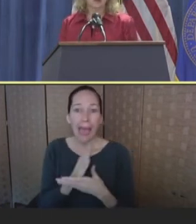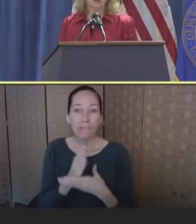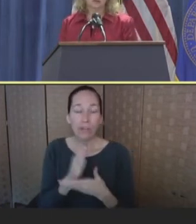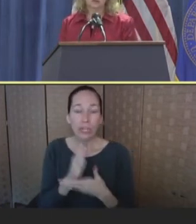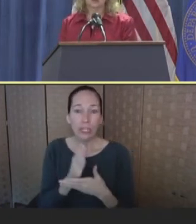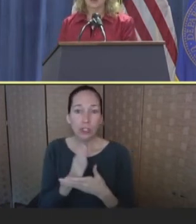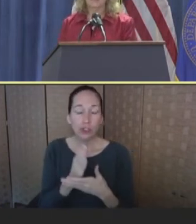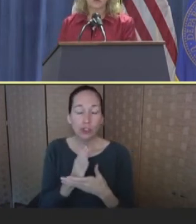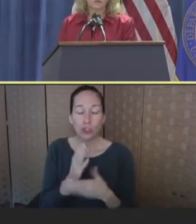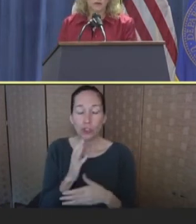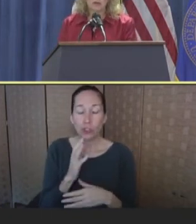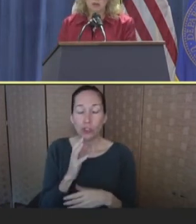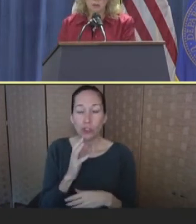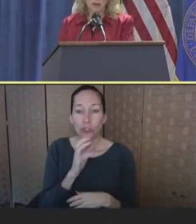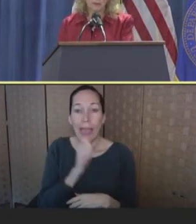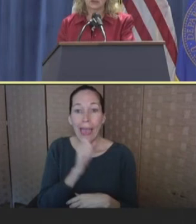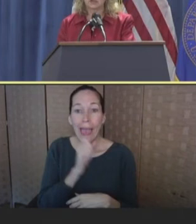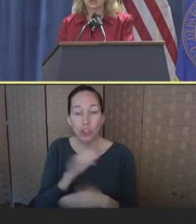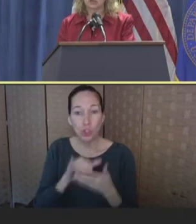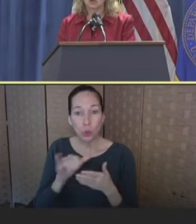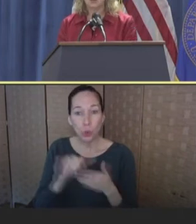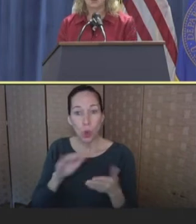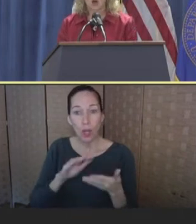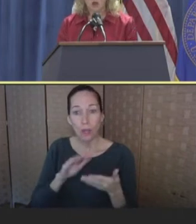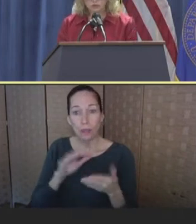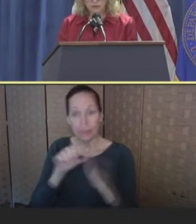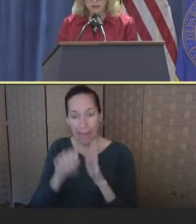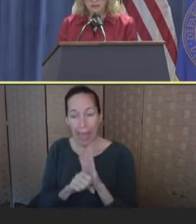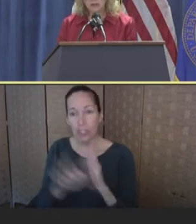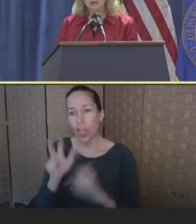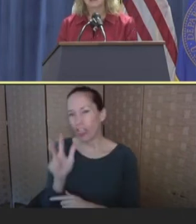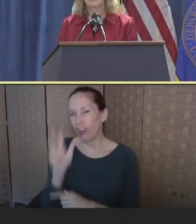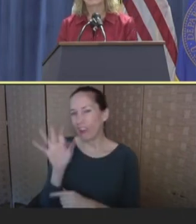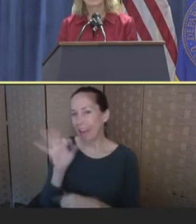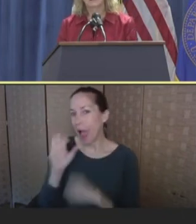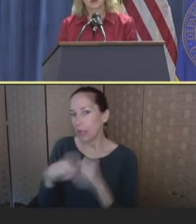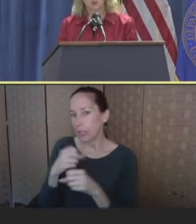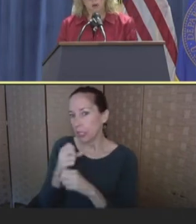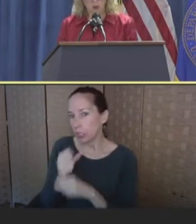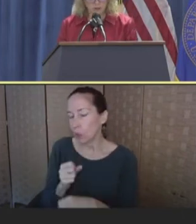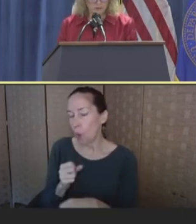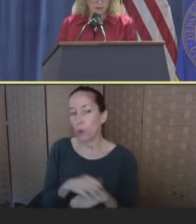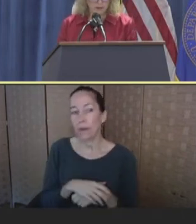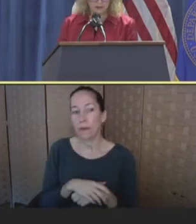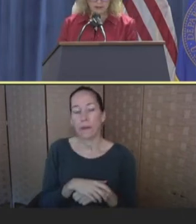So we have a very young population who are under vaccinated, and many who are unvaccinated.